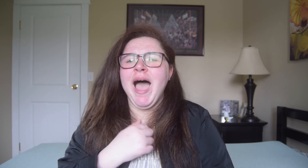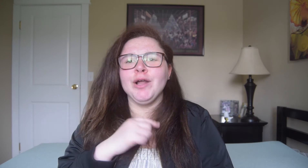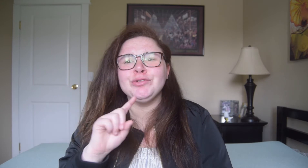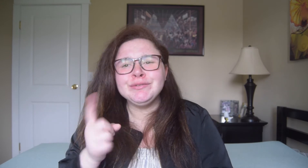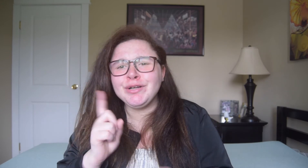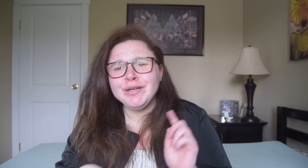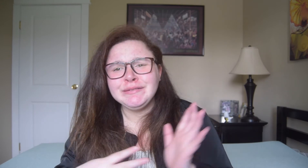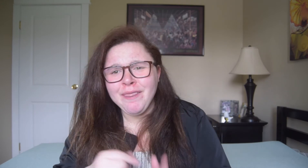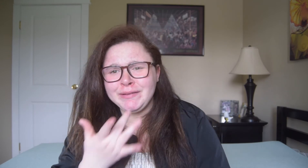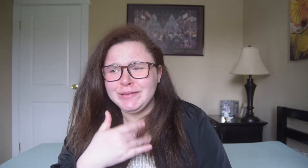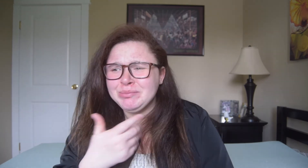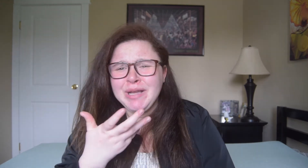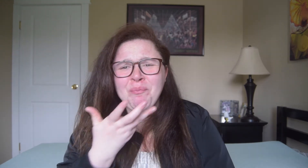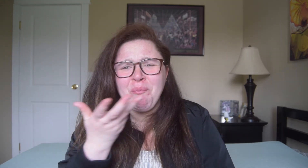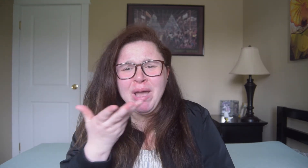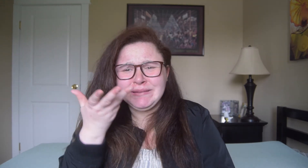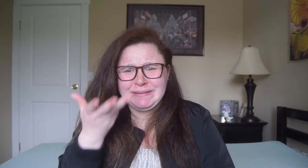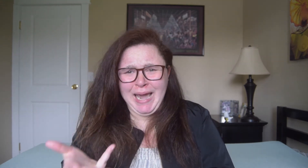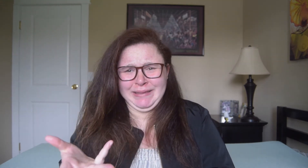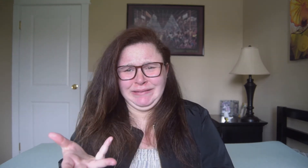I just couldn't stand the taste like WHAT IS THIS?